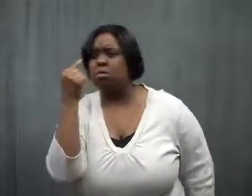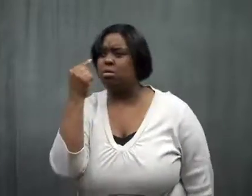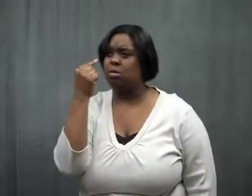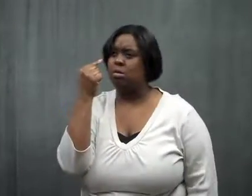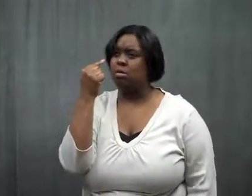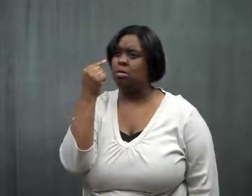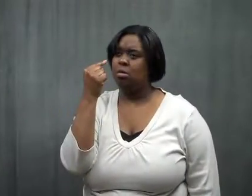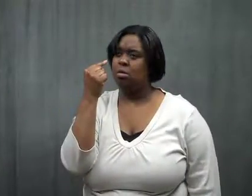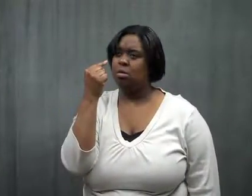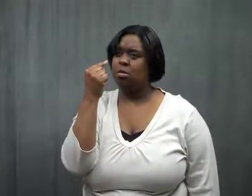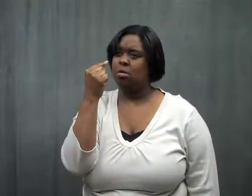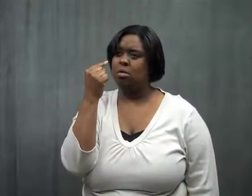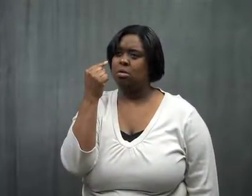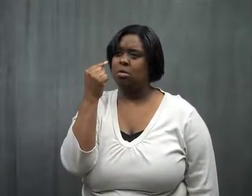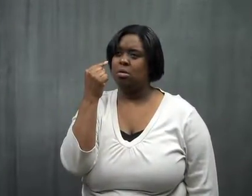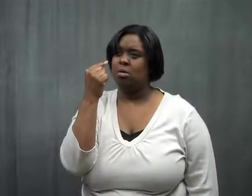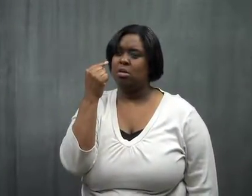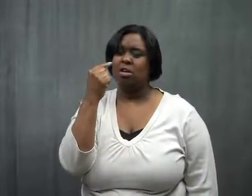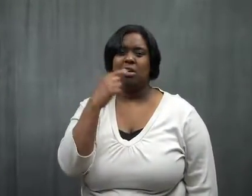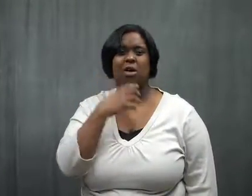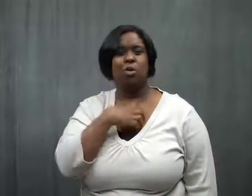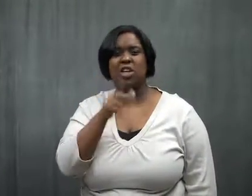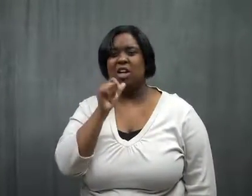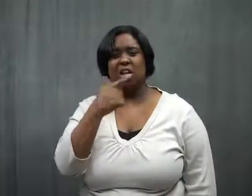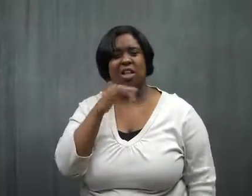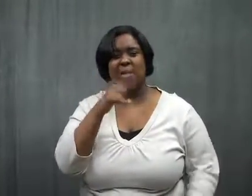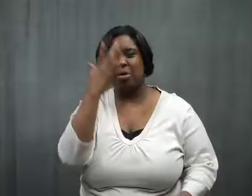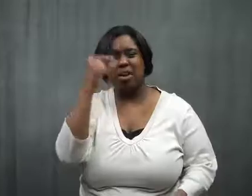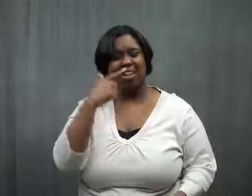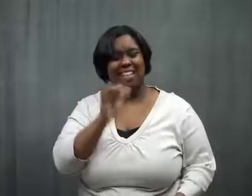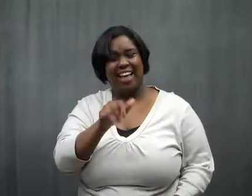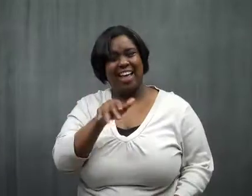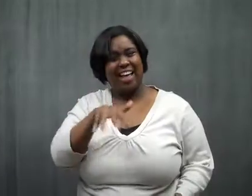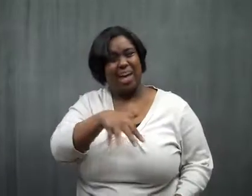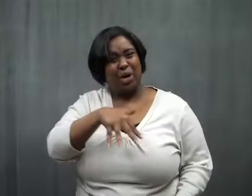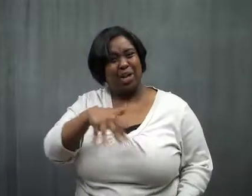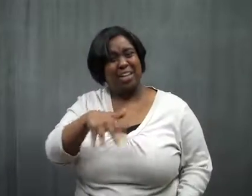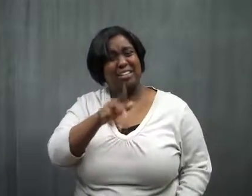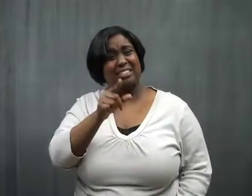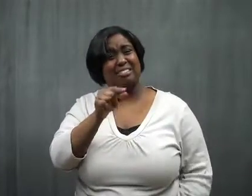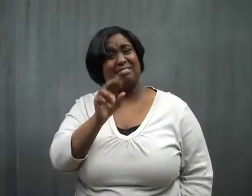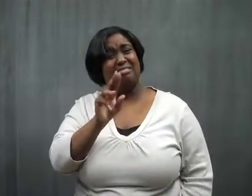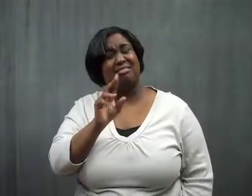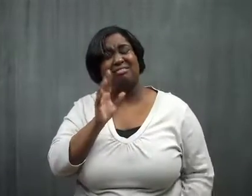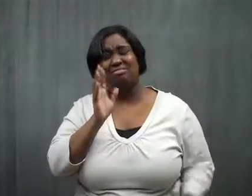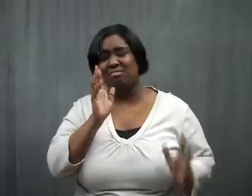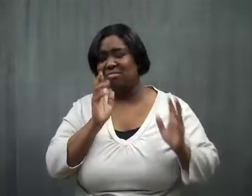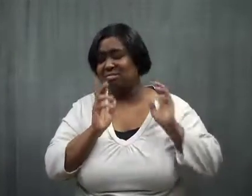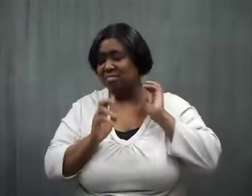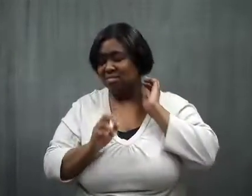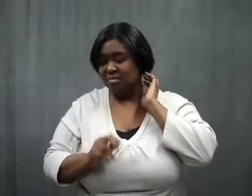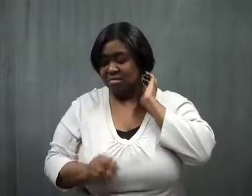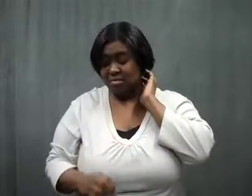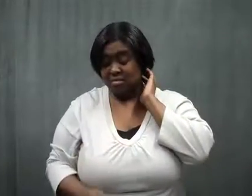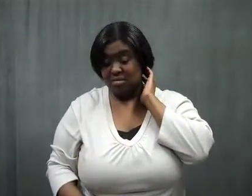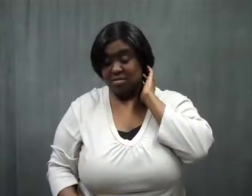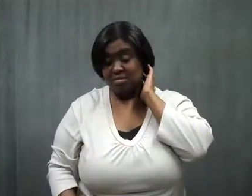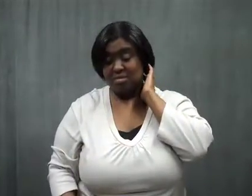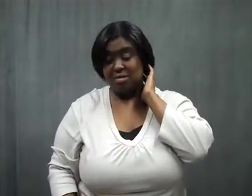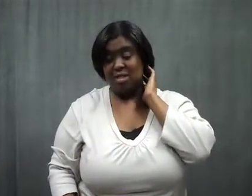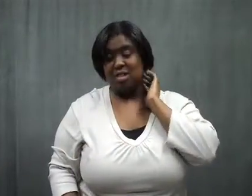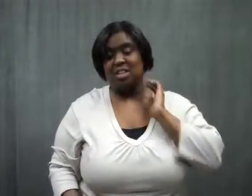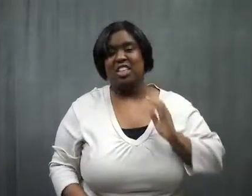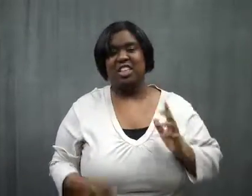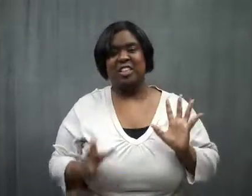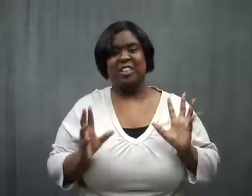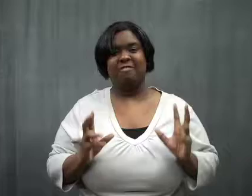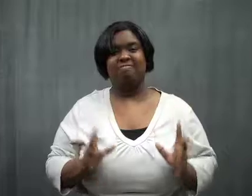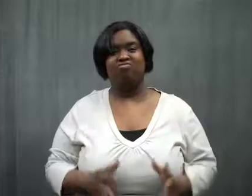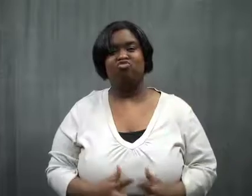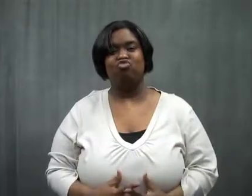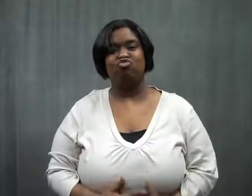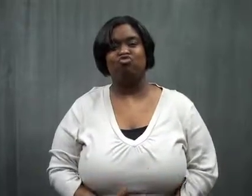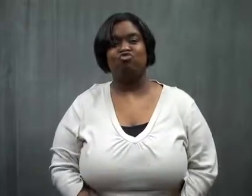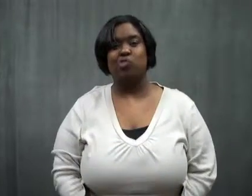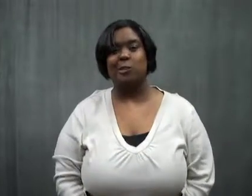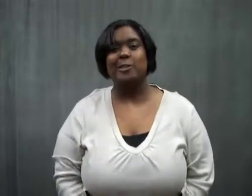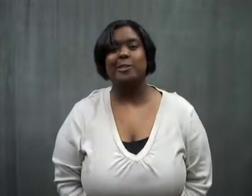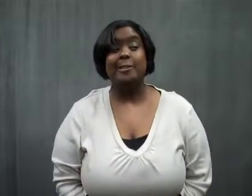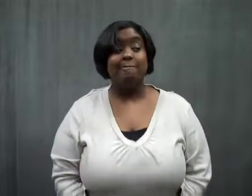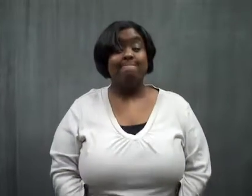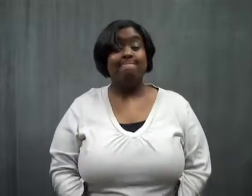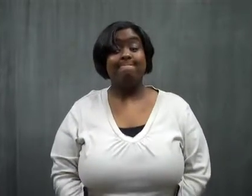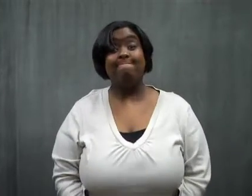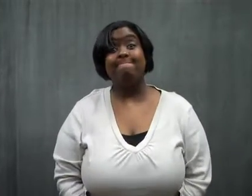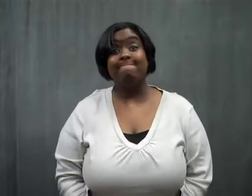I really wish she hadn't said that because that area on his stomach is really gross.."